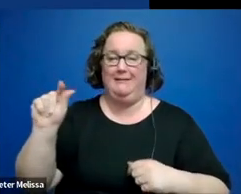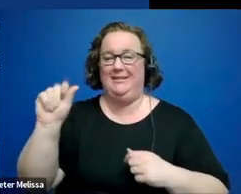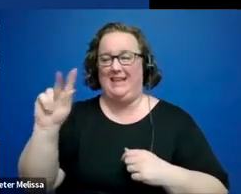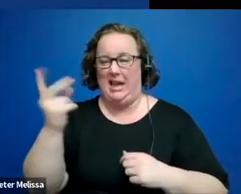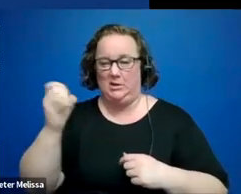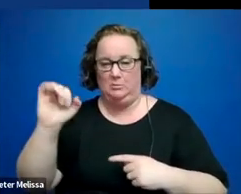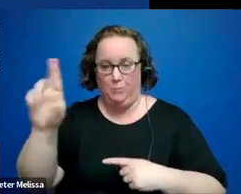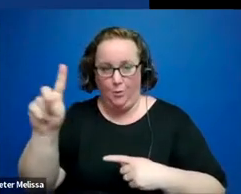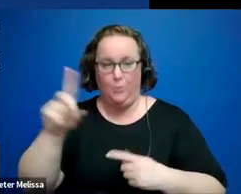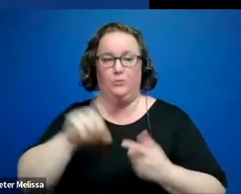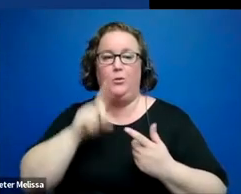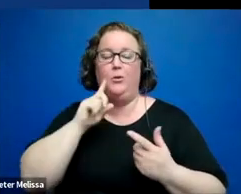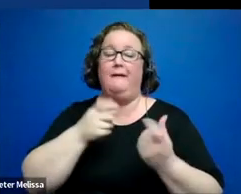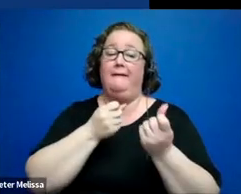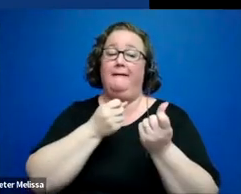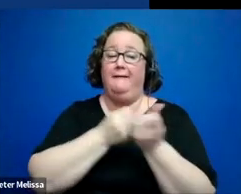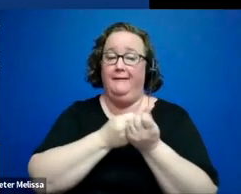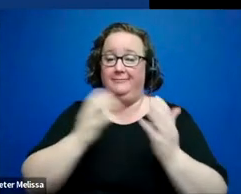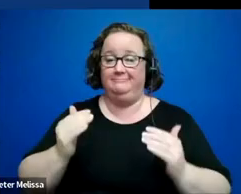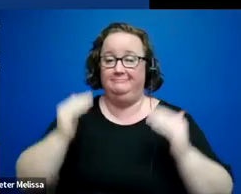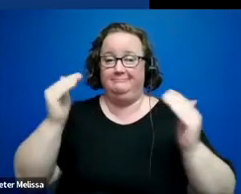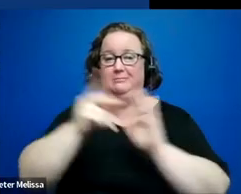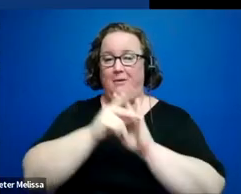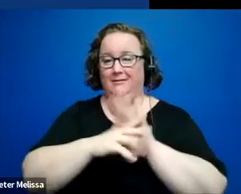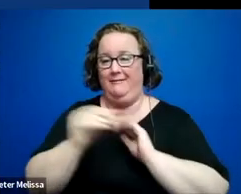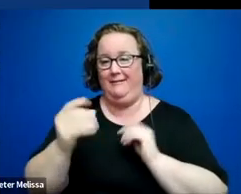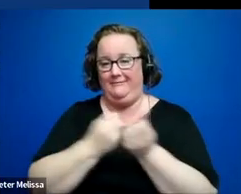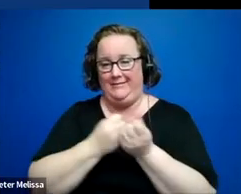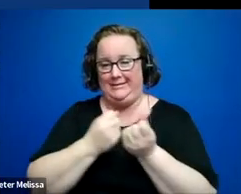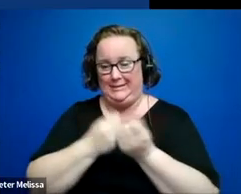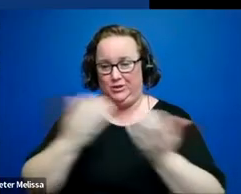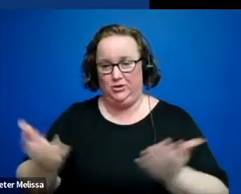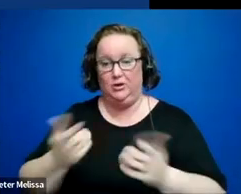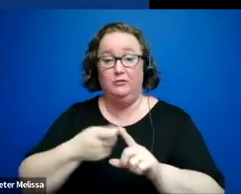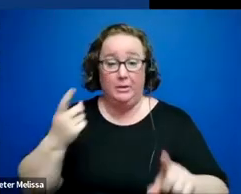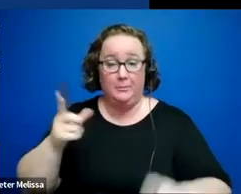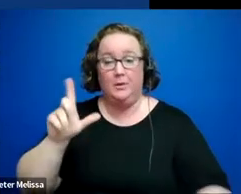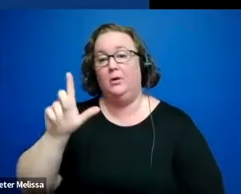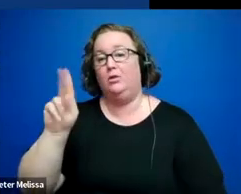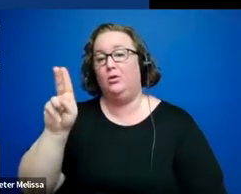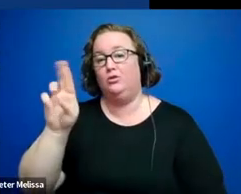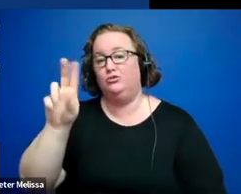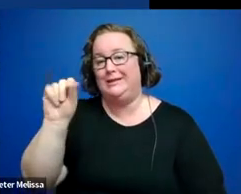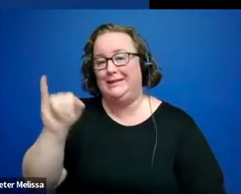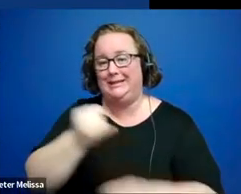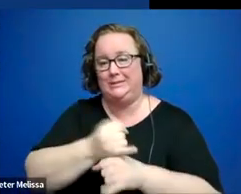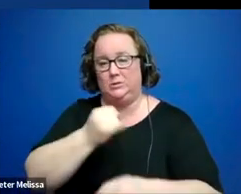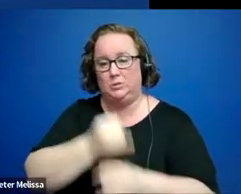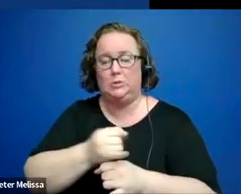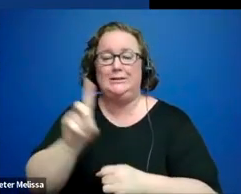and Advocacy, presented by staff from the Lurie Institute for Disability Policy, the Community Living